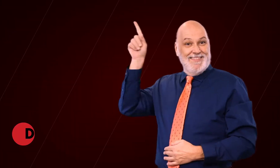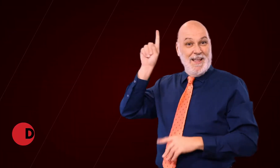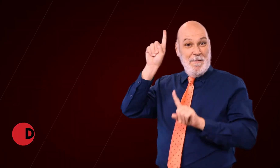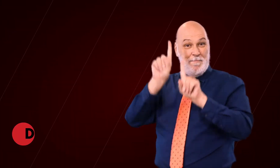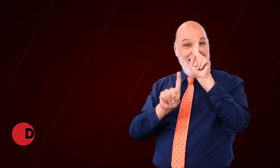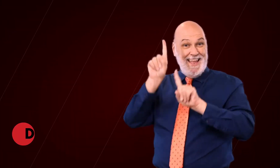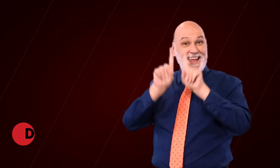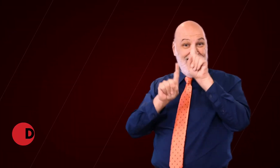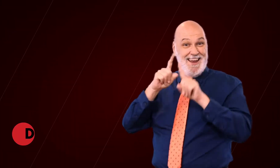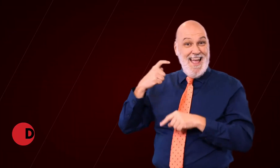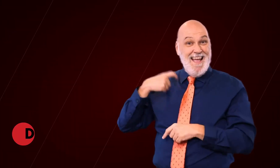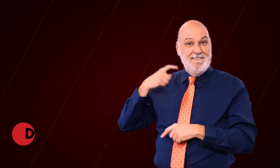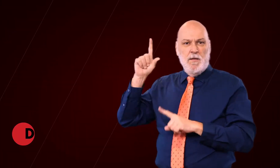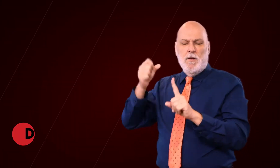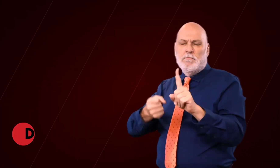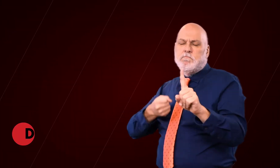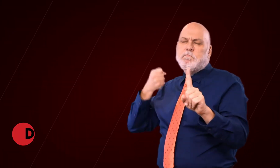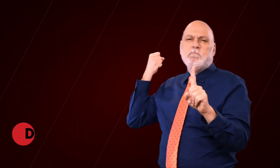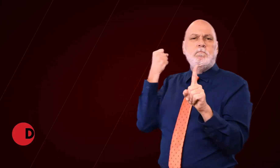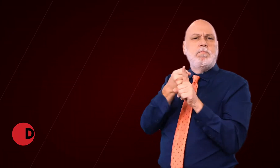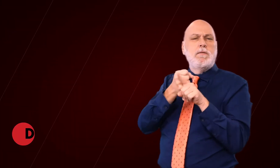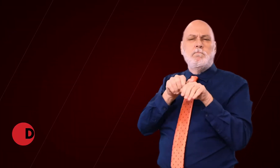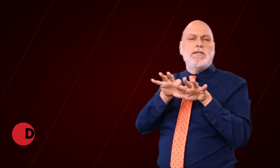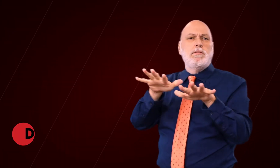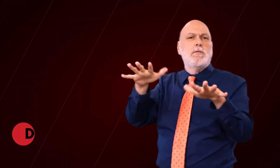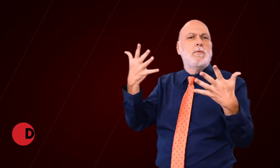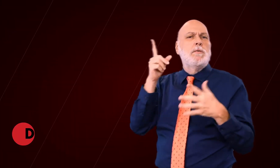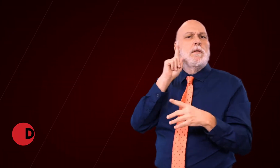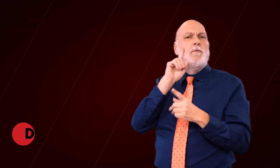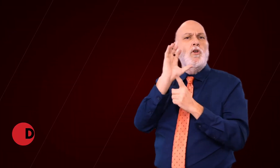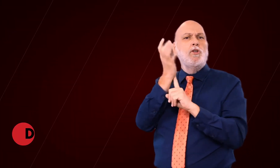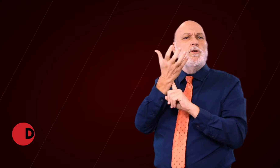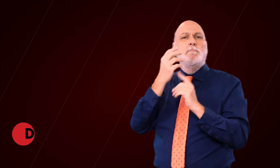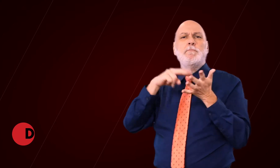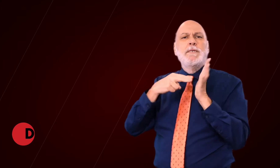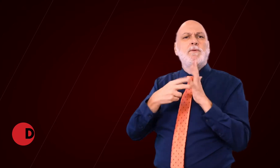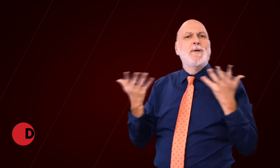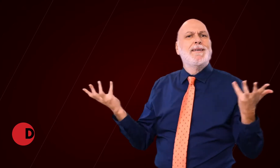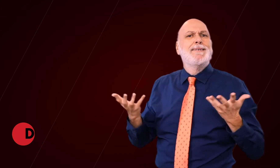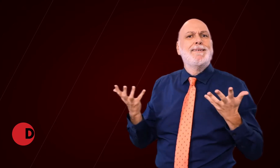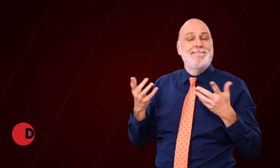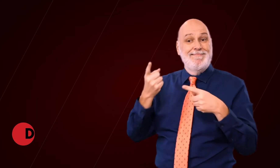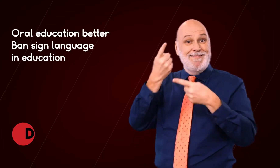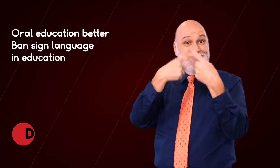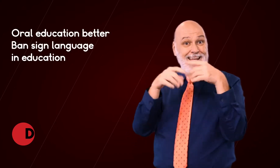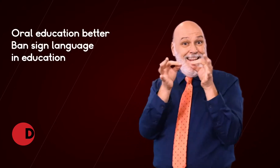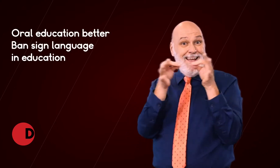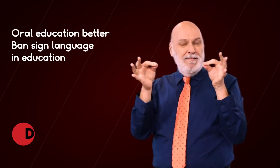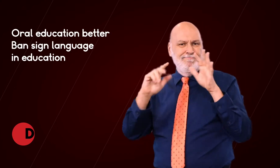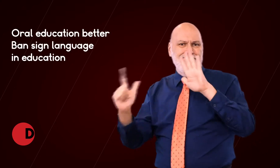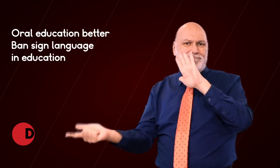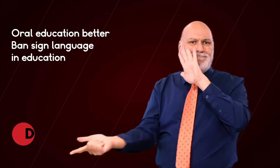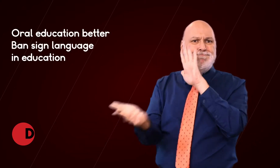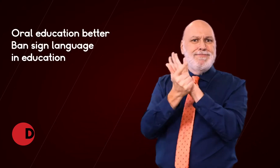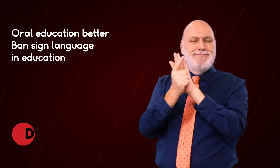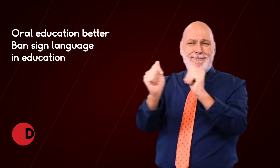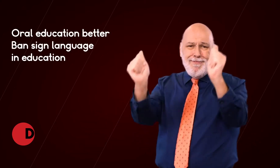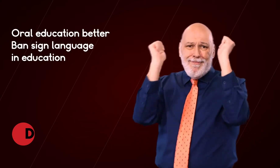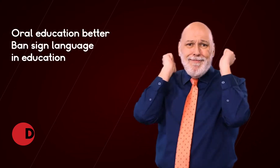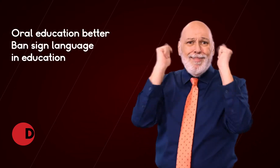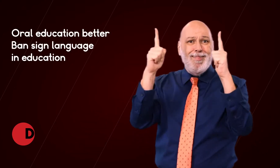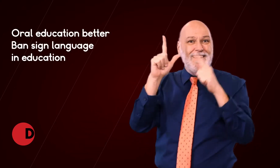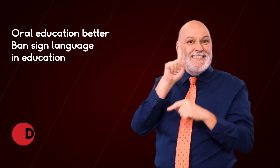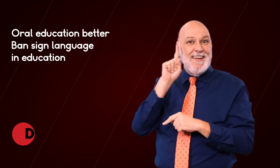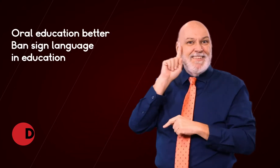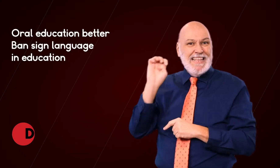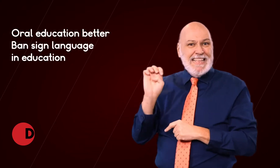The Milan Conference was the biggest blow to Deaf Culture when